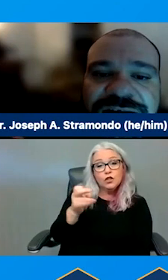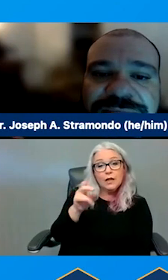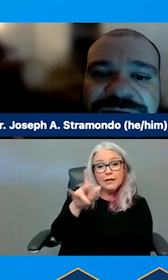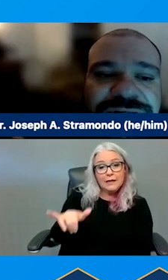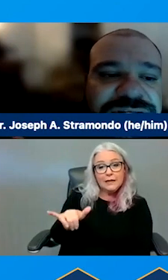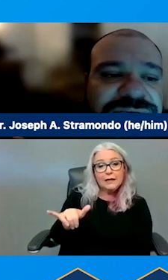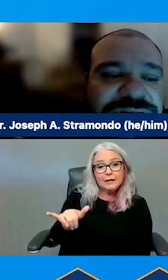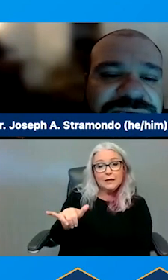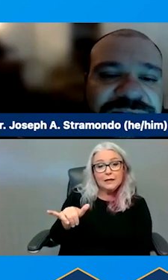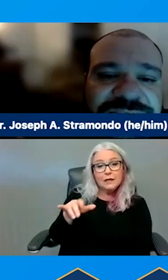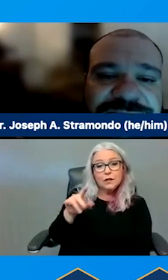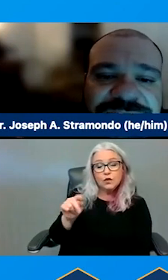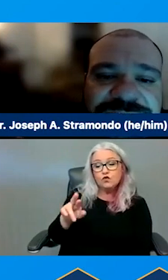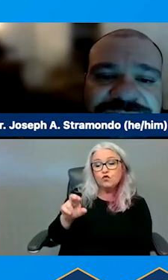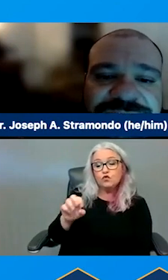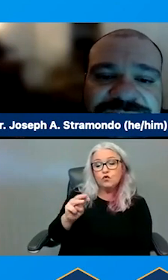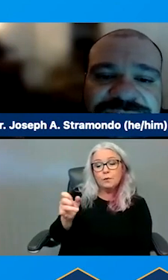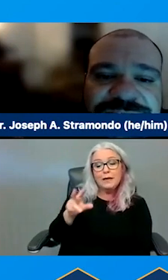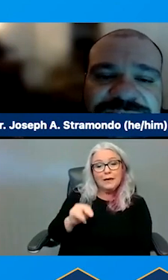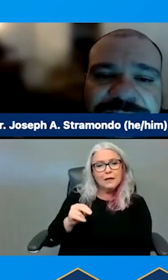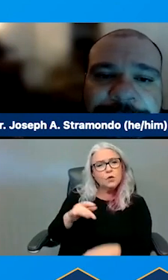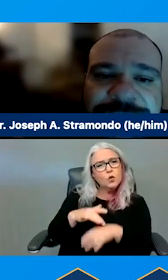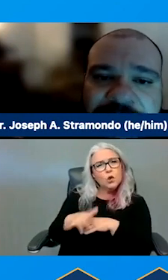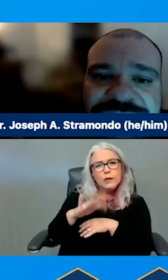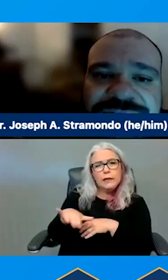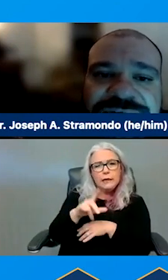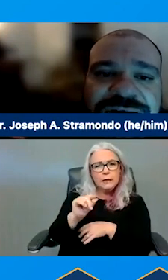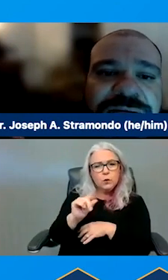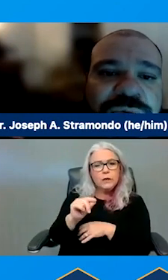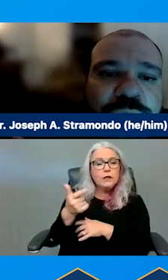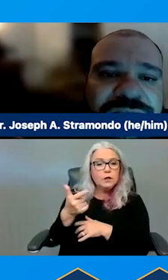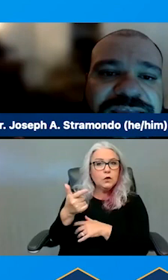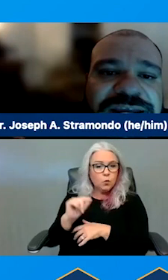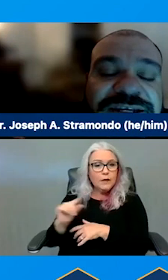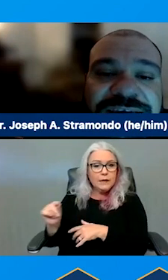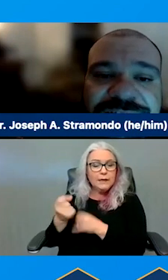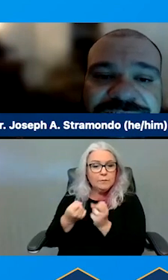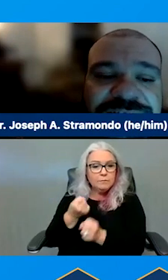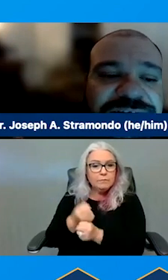shelly Shermane was one --